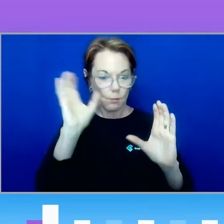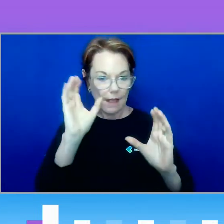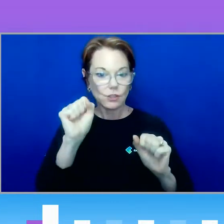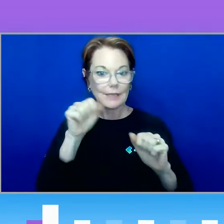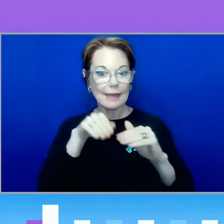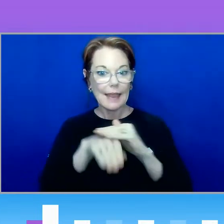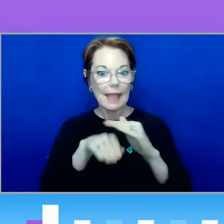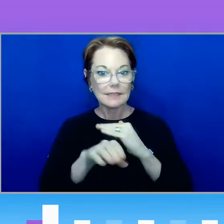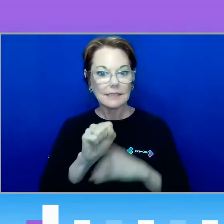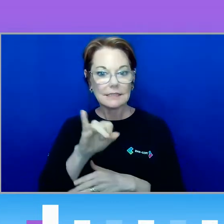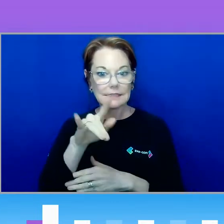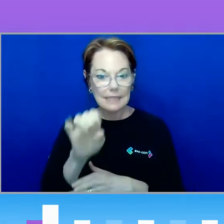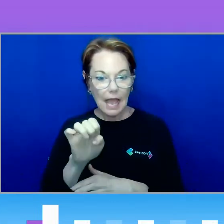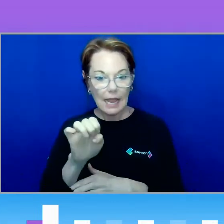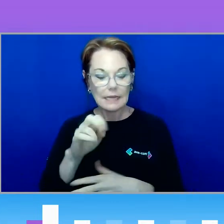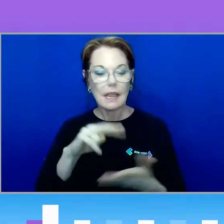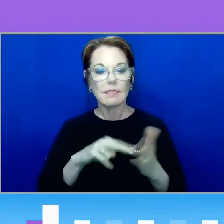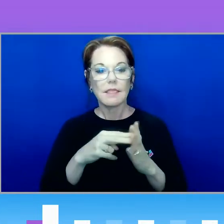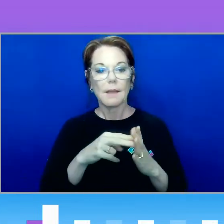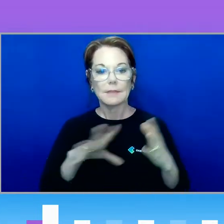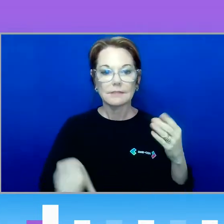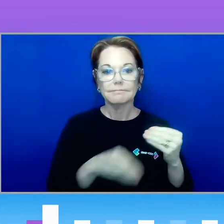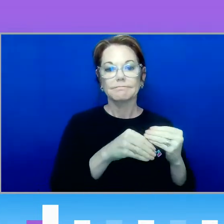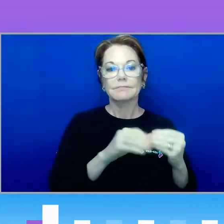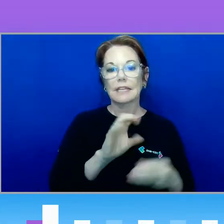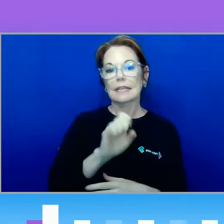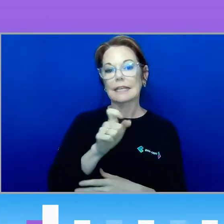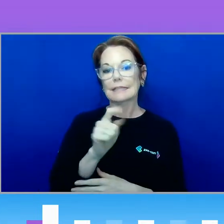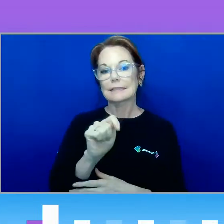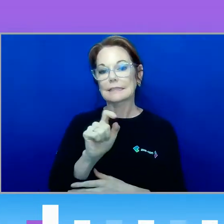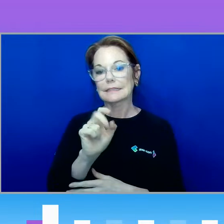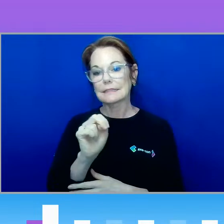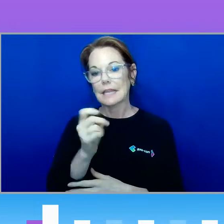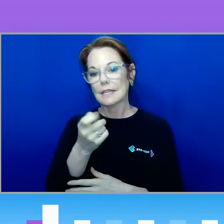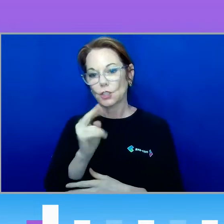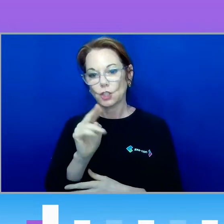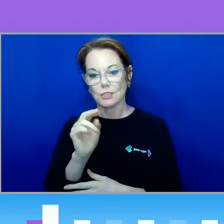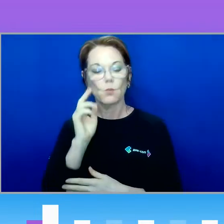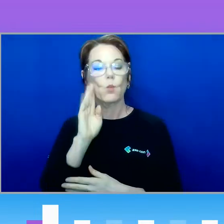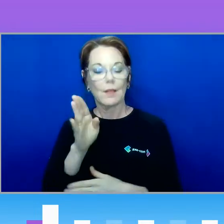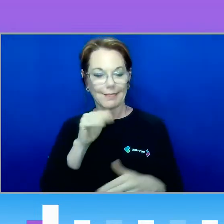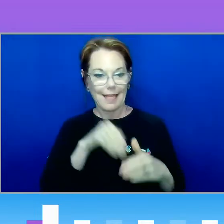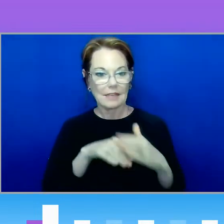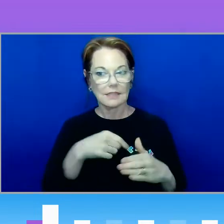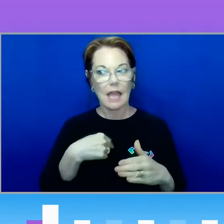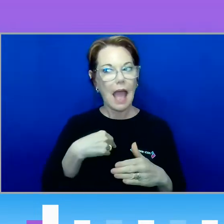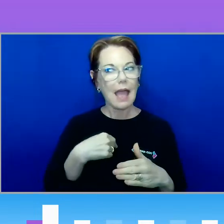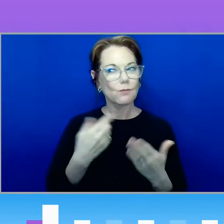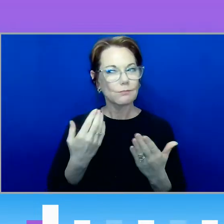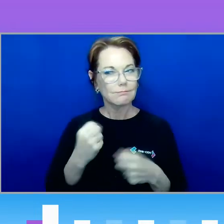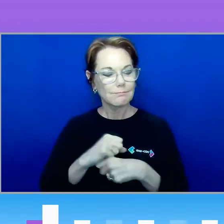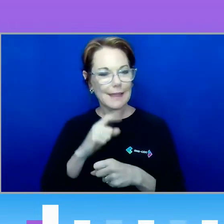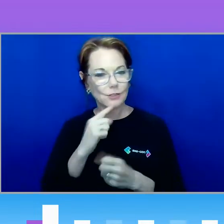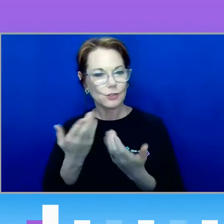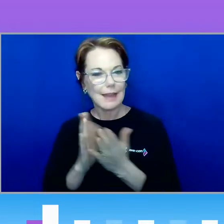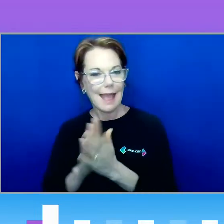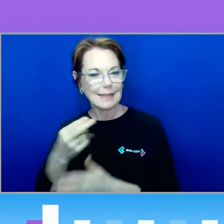site, then the extension can access the site. I will triple check with Harris on that, but